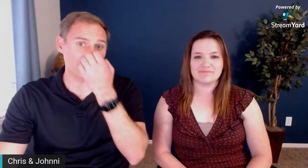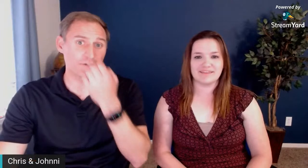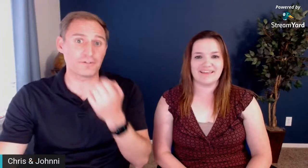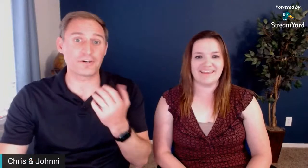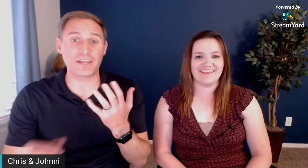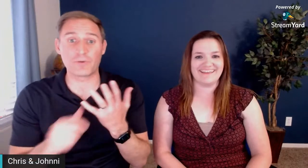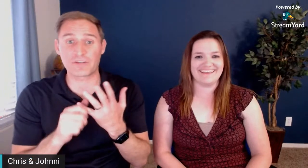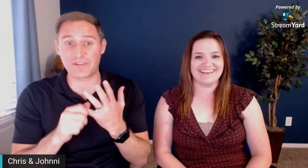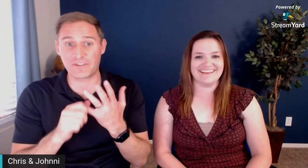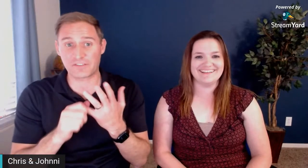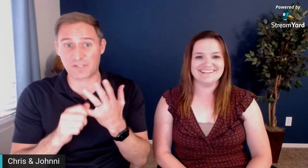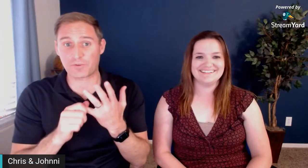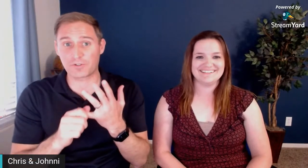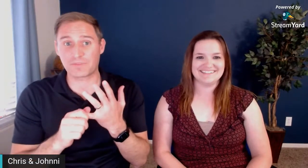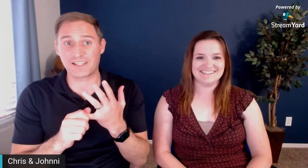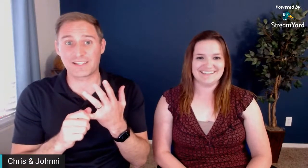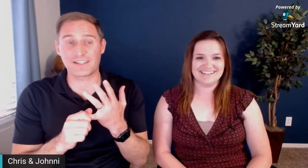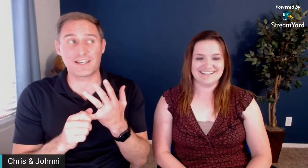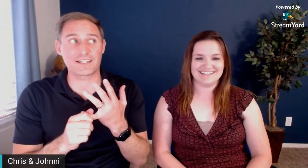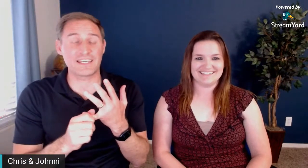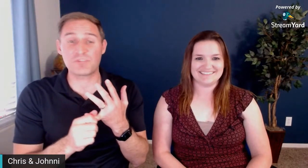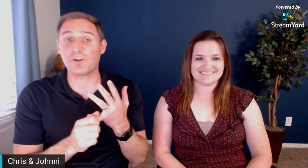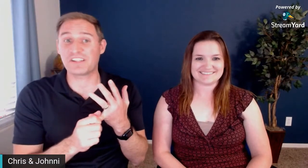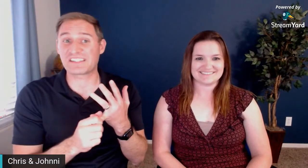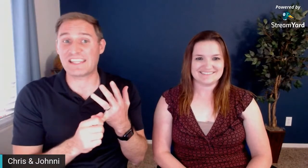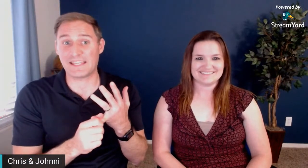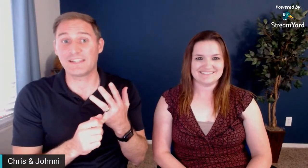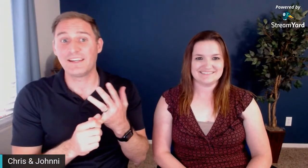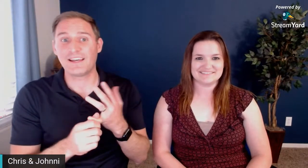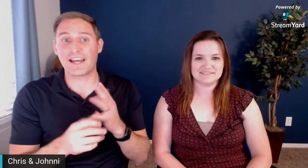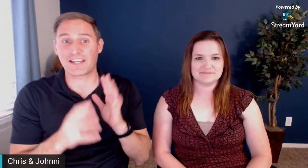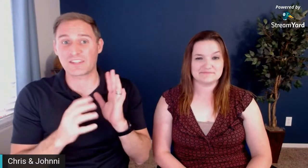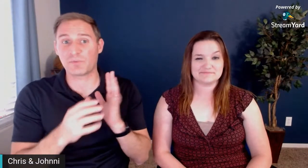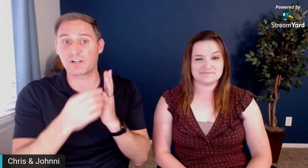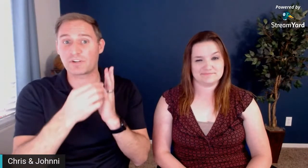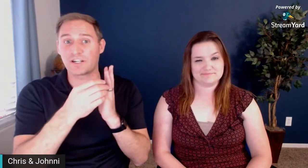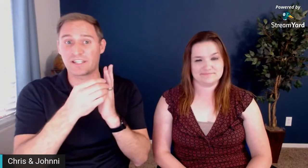so okay one of my fingers i broke playing uh kickball as a kid i caught the ball wrong and it